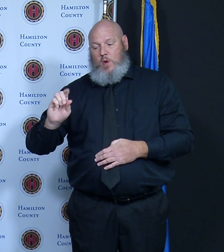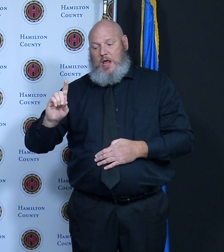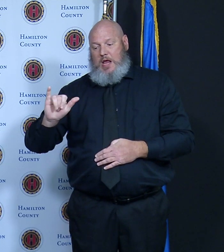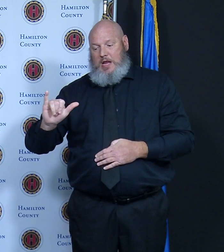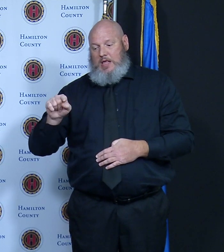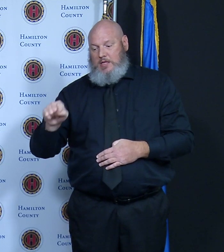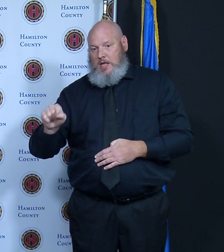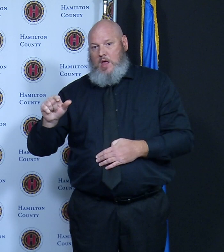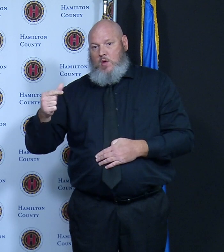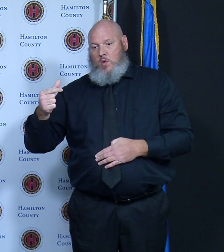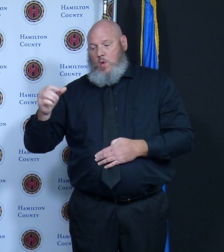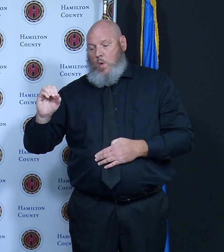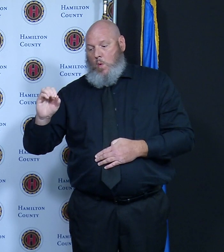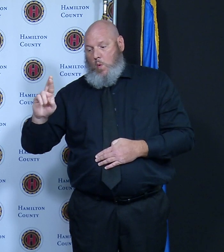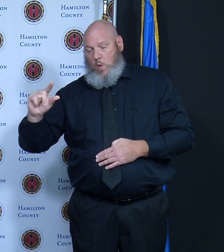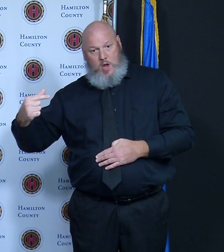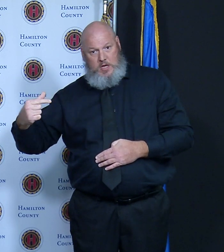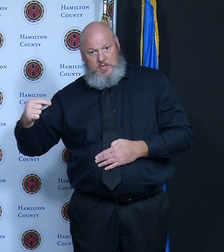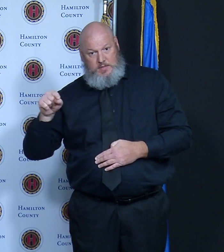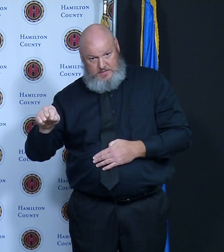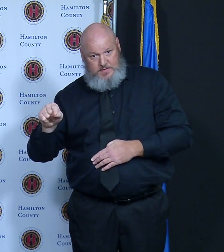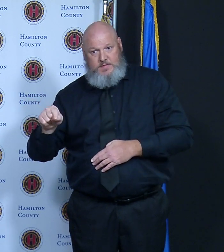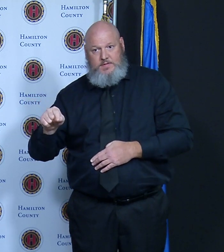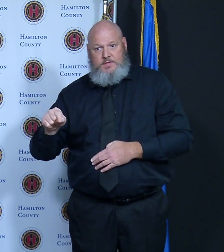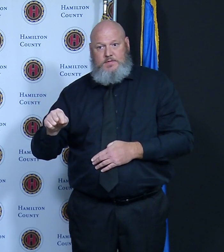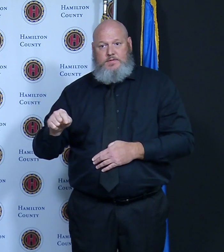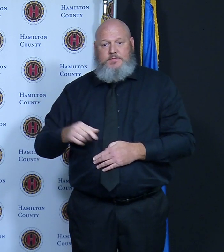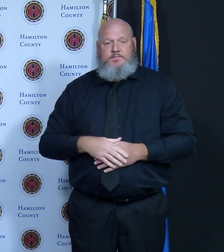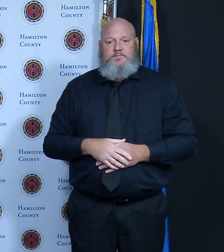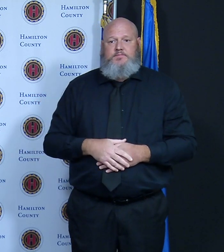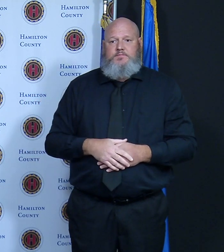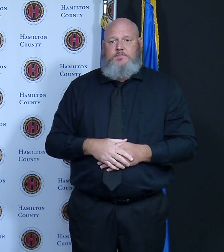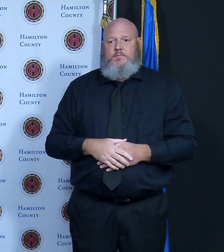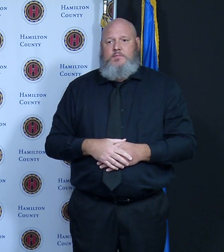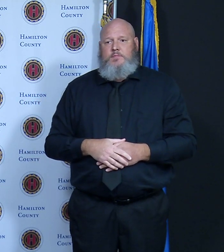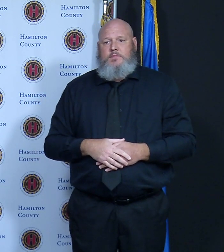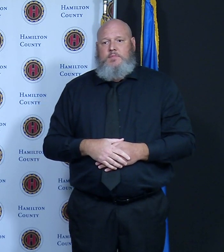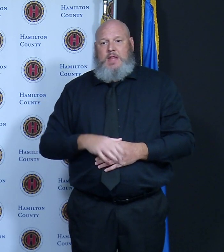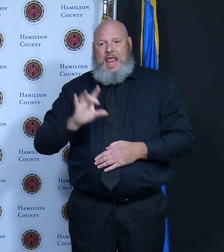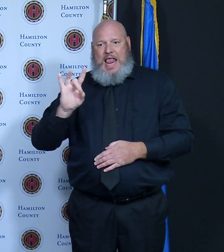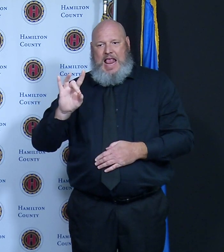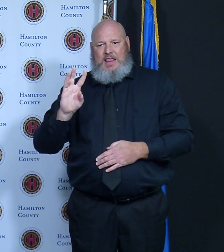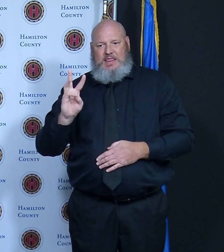accepting you can call 263-8200 to donate we have seen some success with